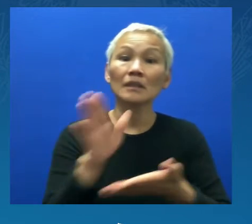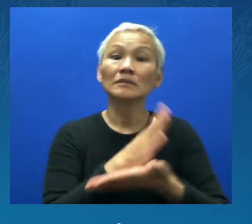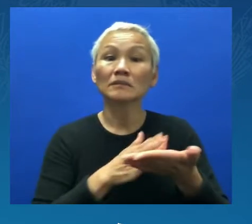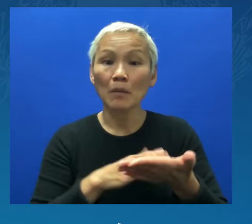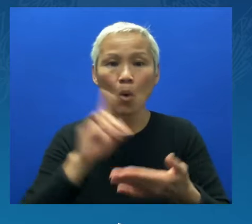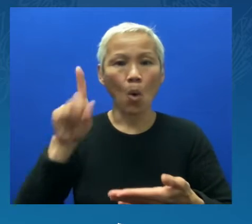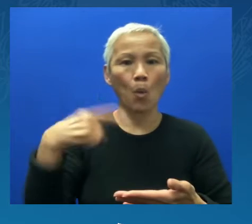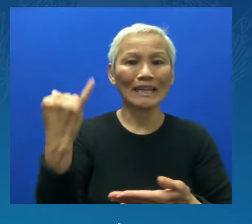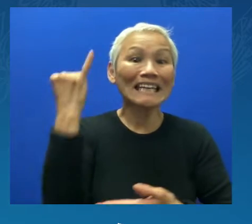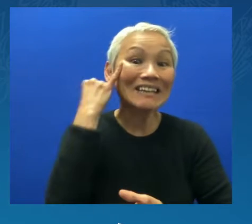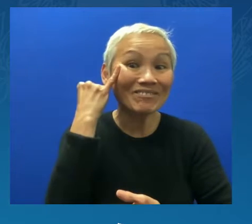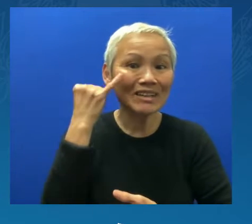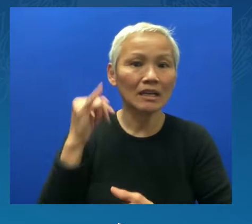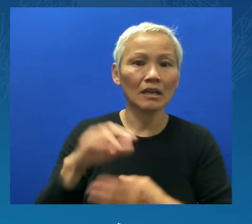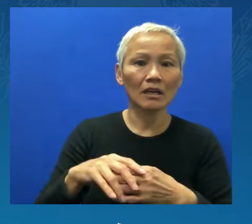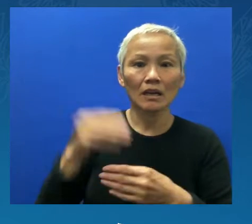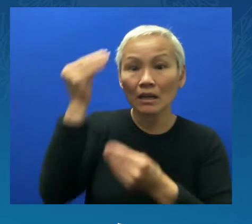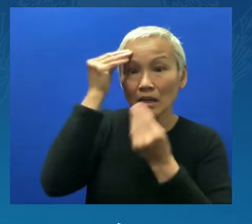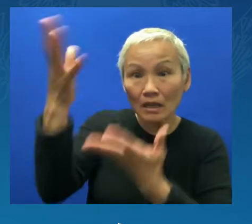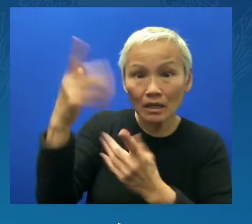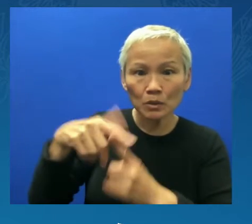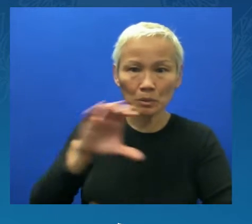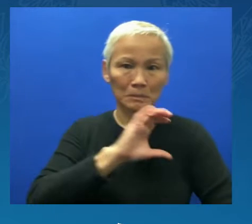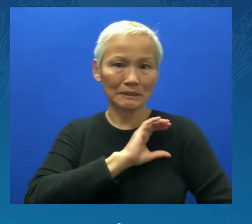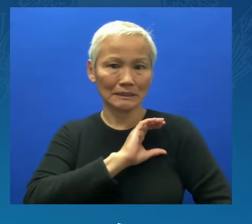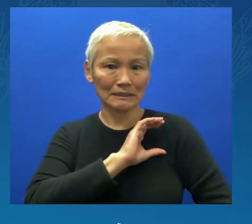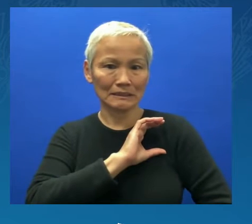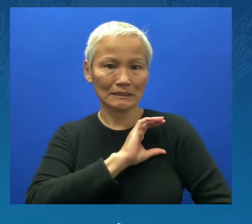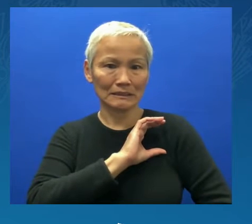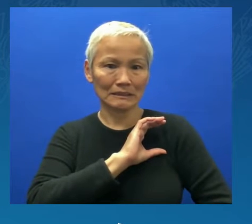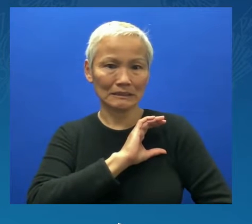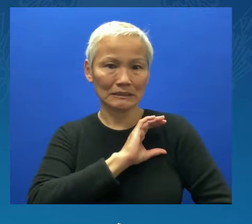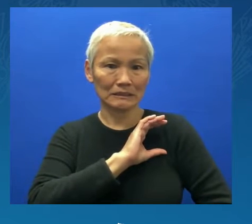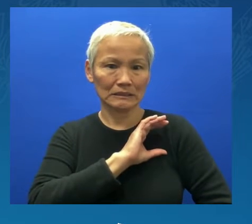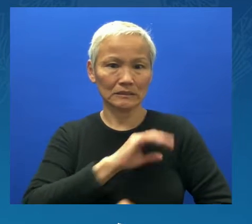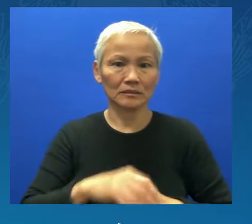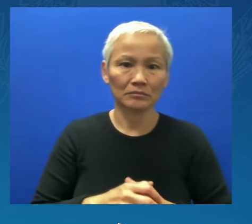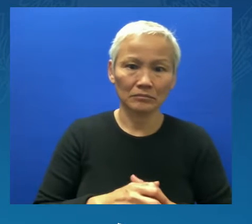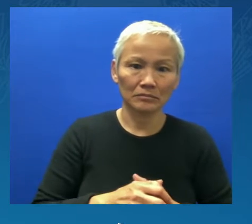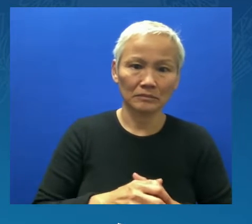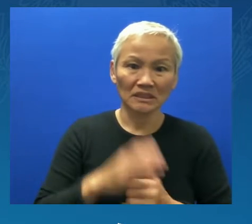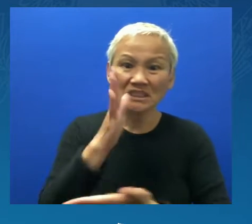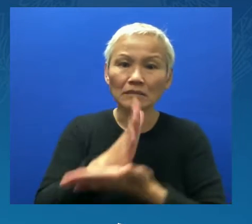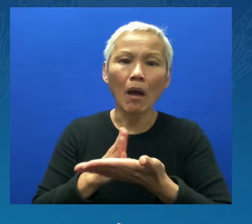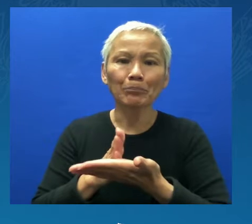Some is I think there's a, like, the various week bans and up to 22.